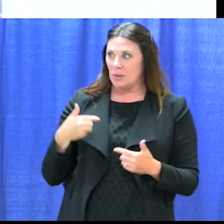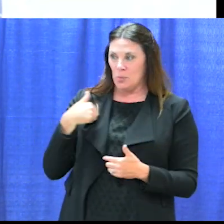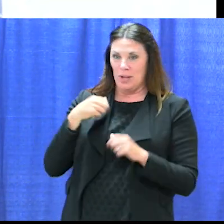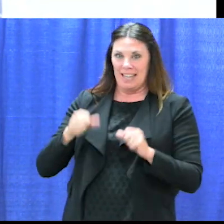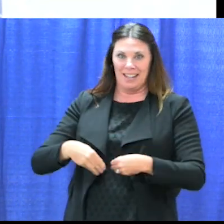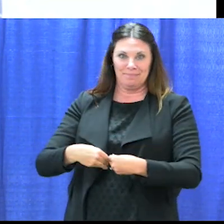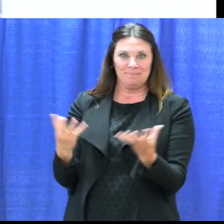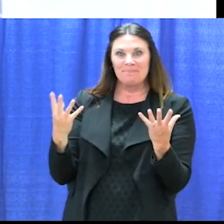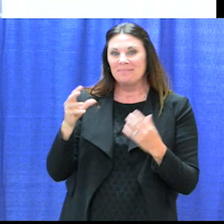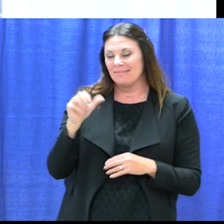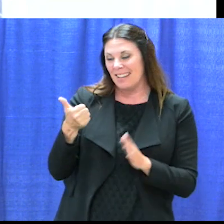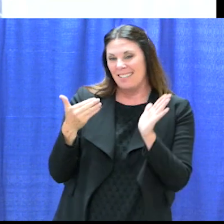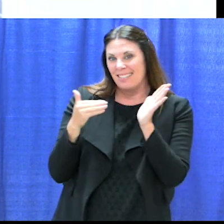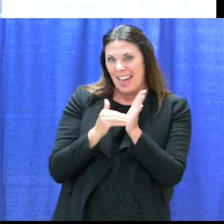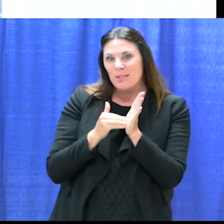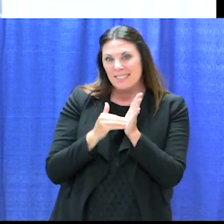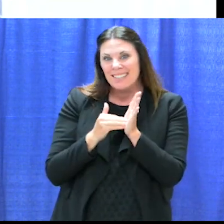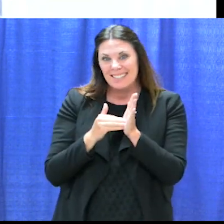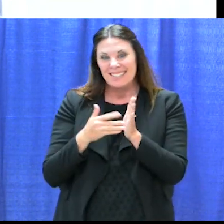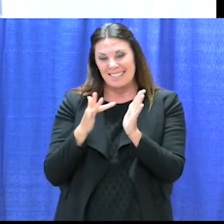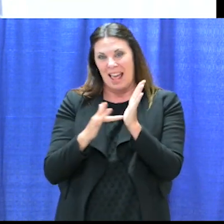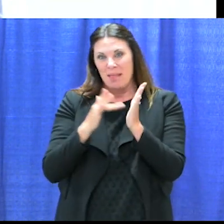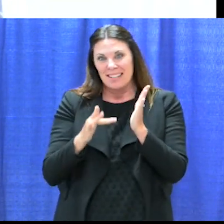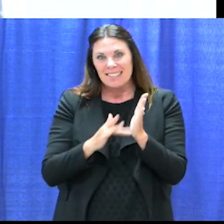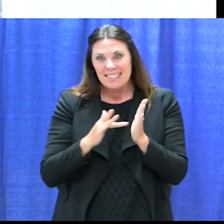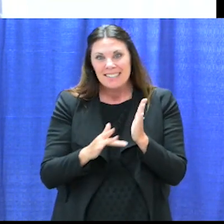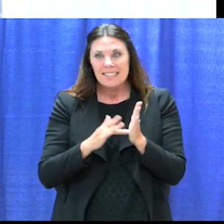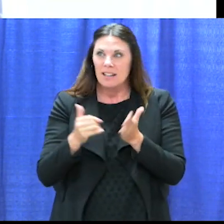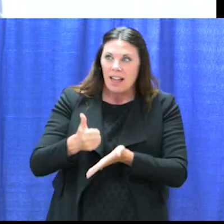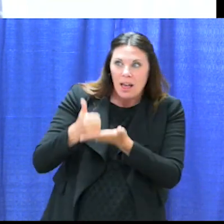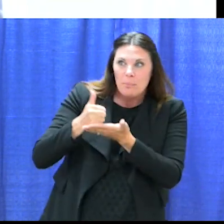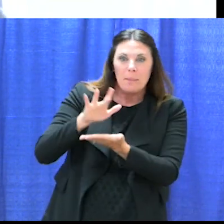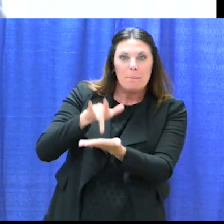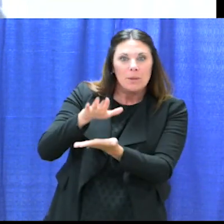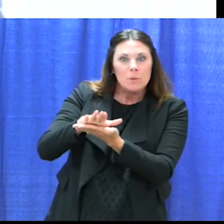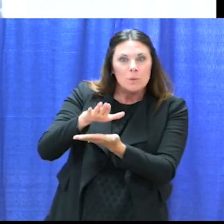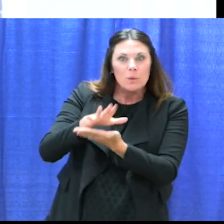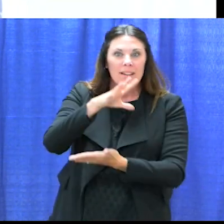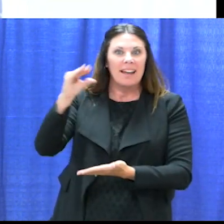7 tablets to the foundation to help middle school and high school students with distance learning.